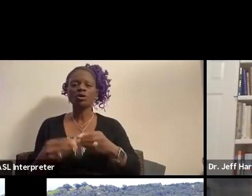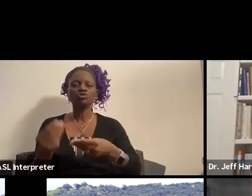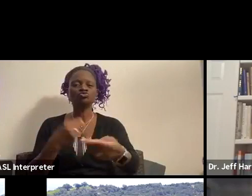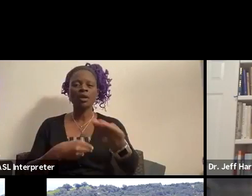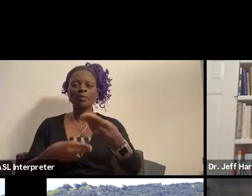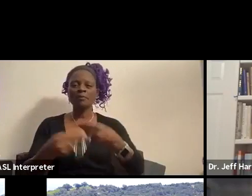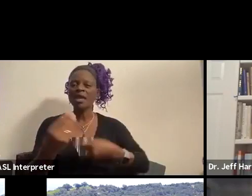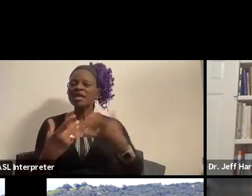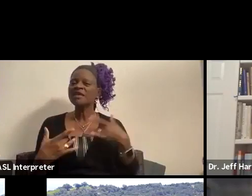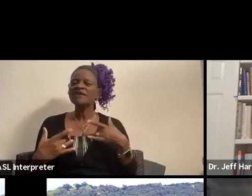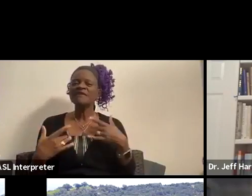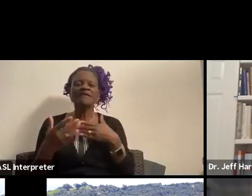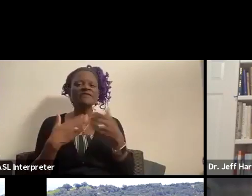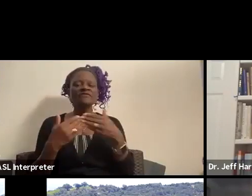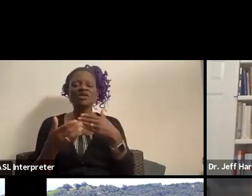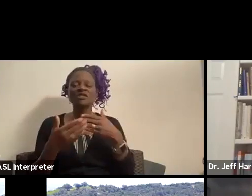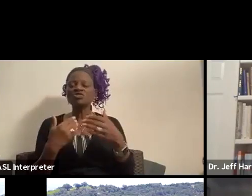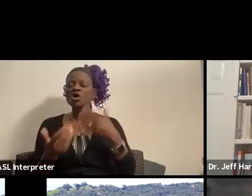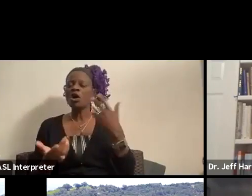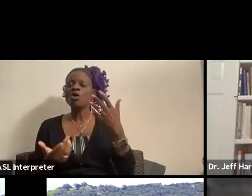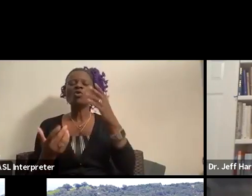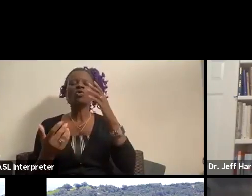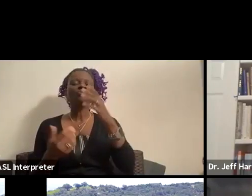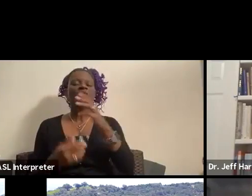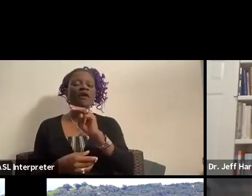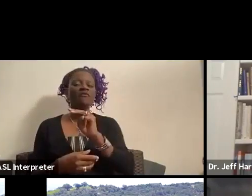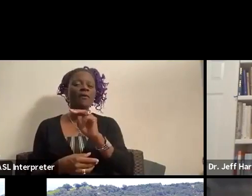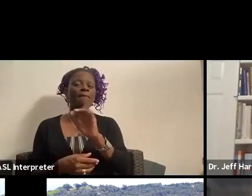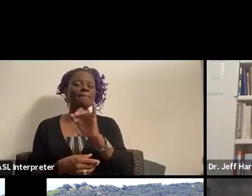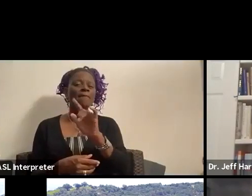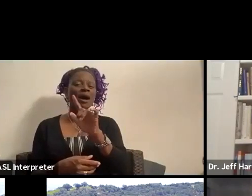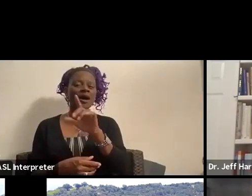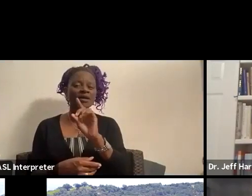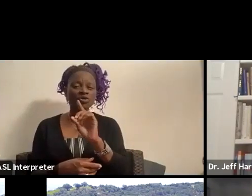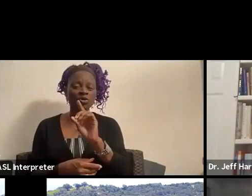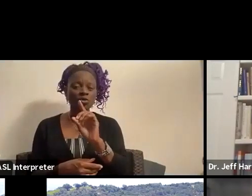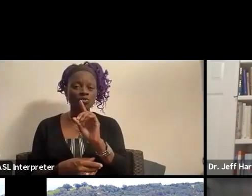even if one gets a very mild case of covid from after the vaccine,